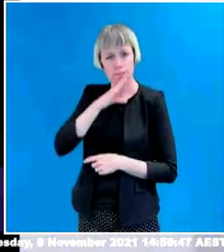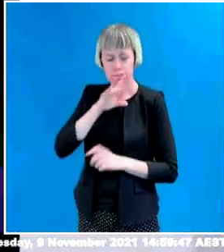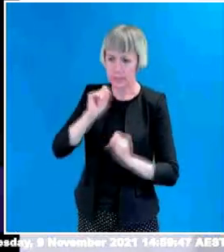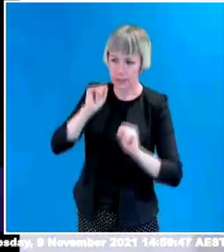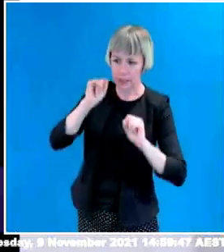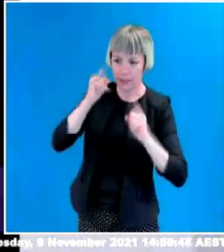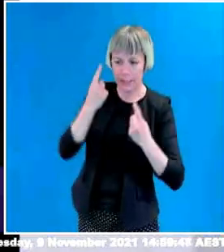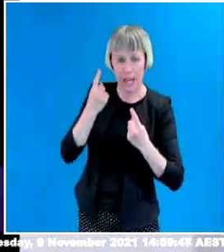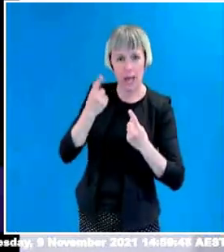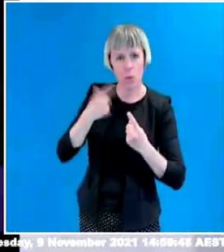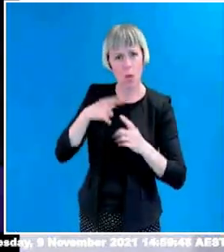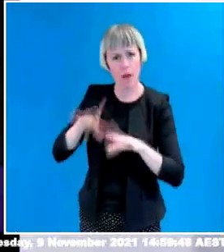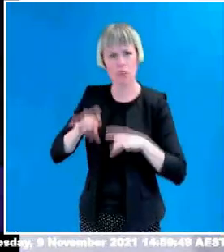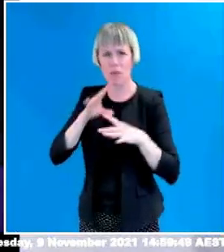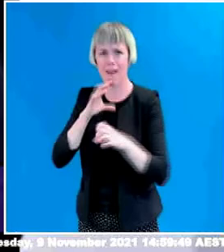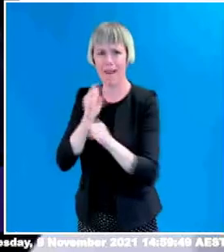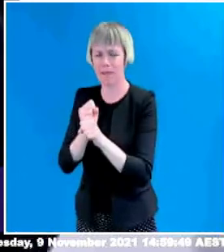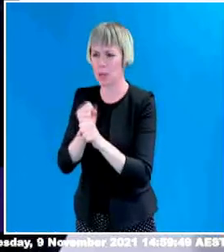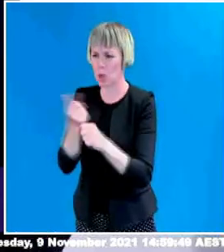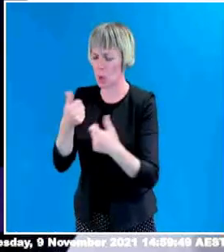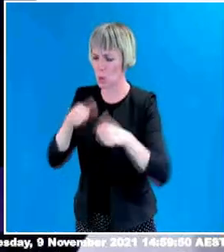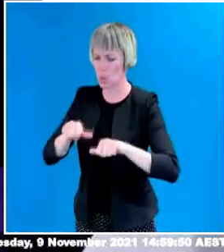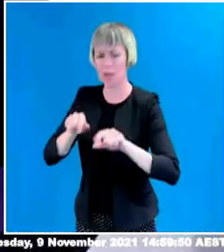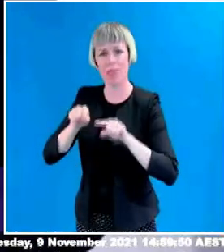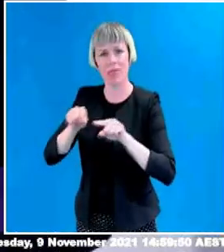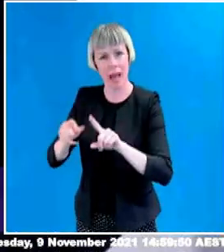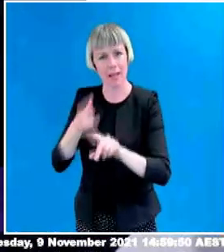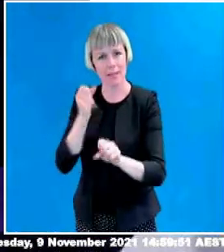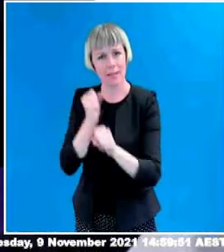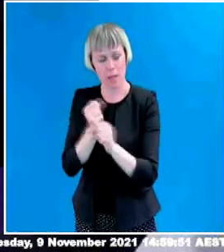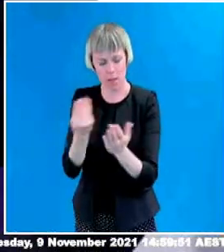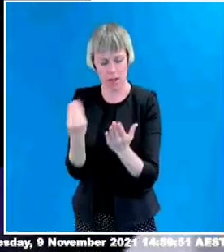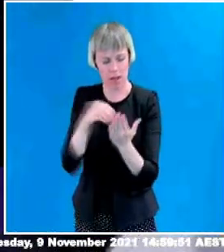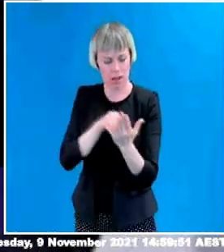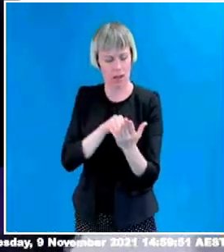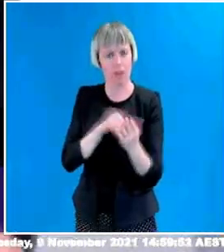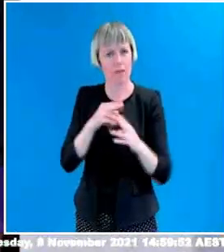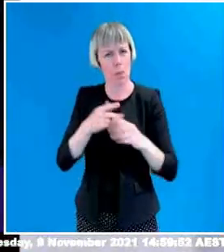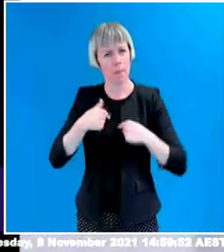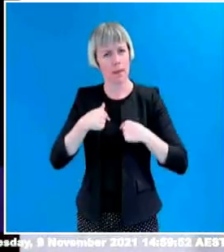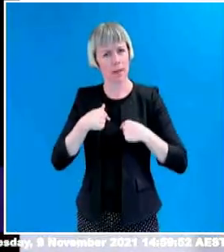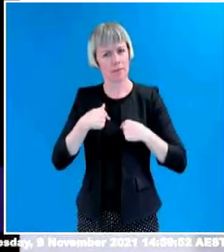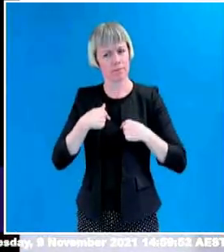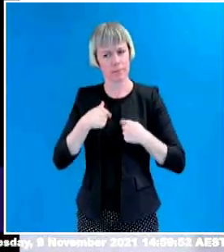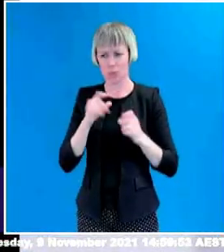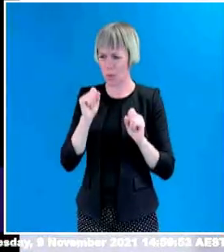Commonwealth, including, if you can help me, the relevance of EC Measures